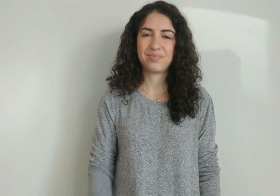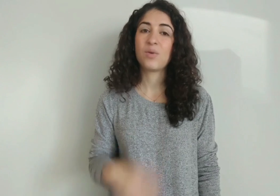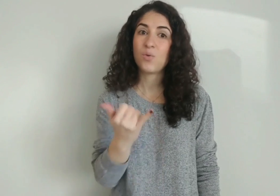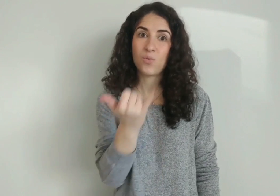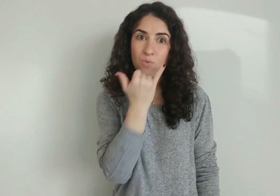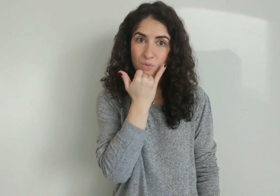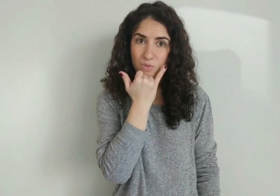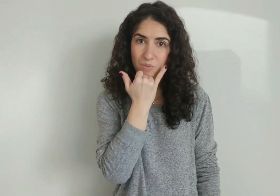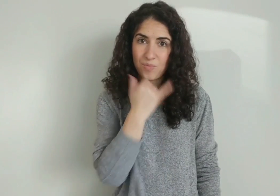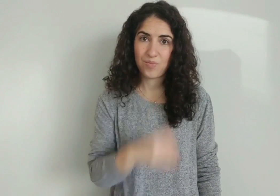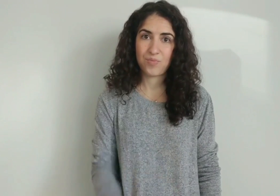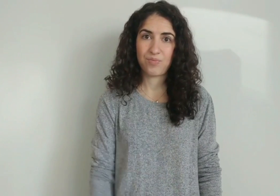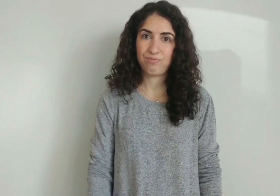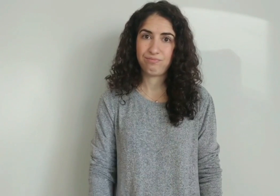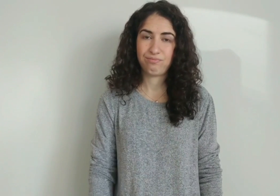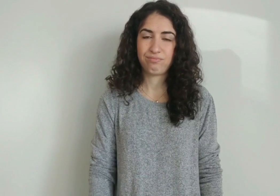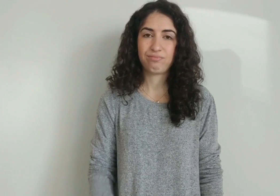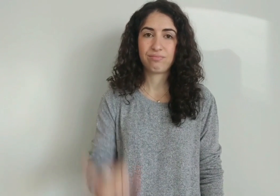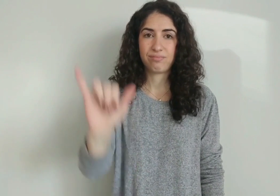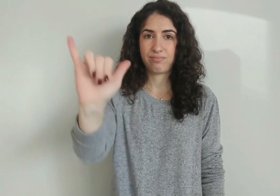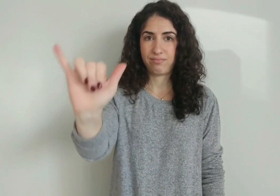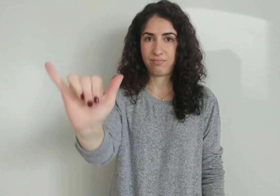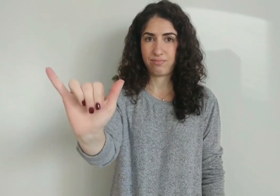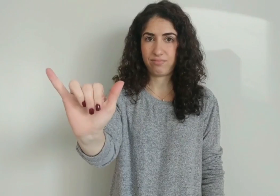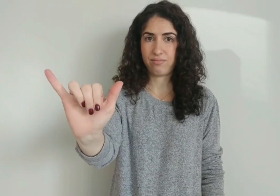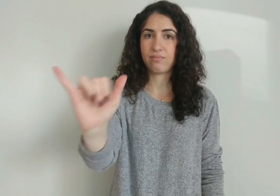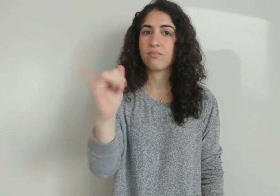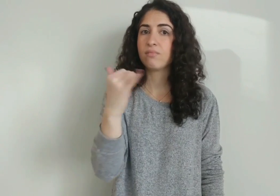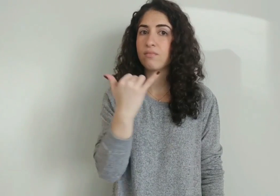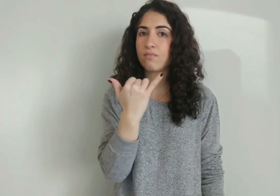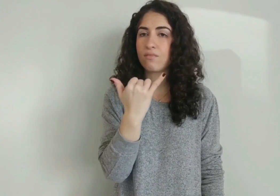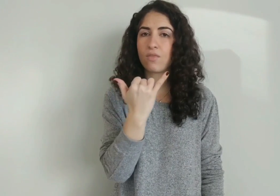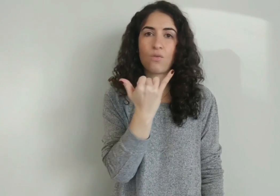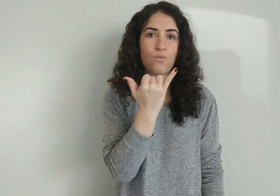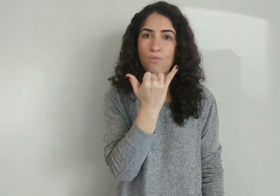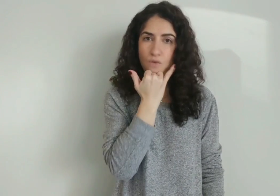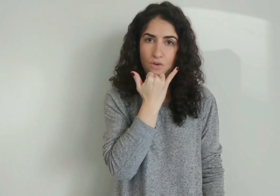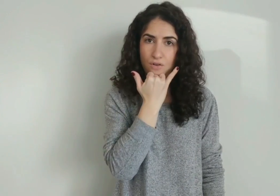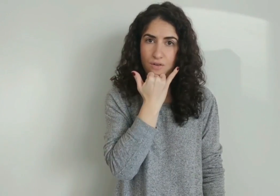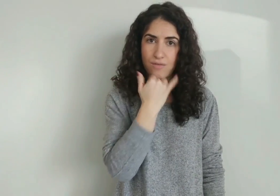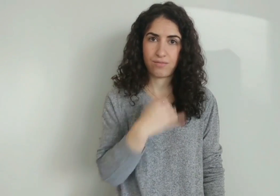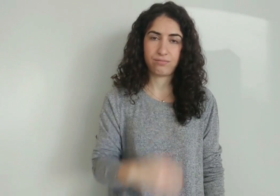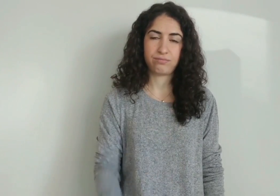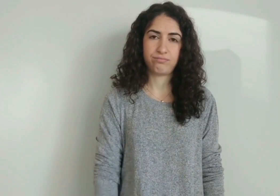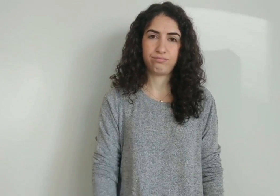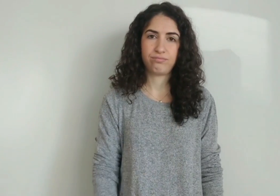WRONG. A "Y" handshape at the chin.